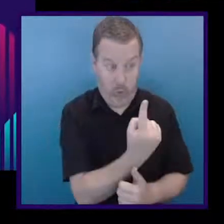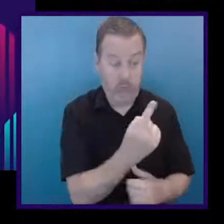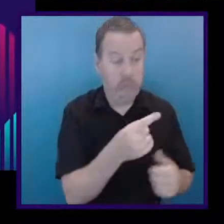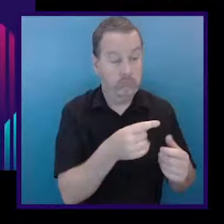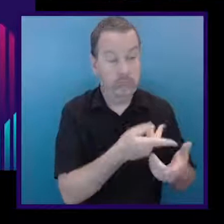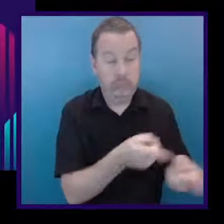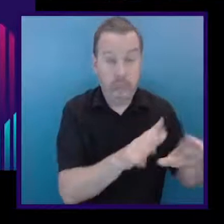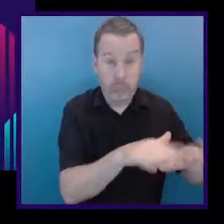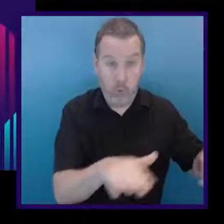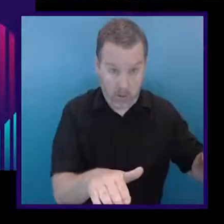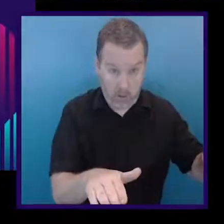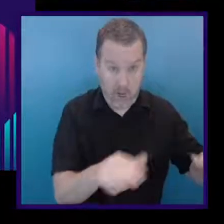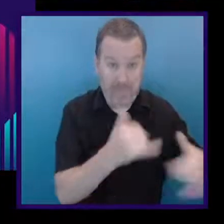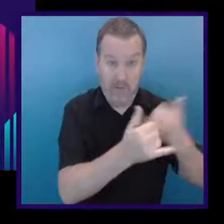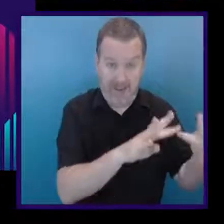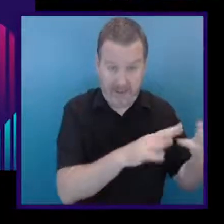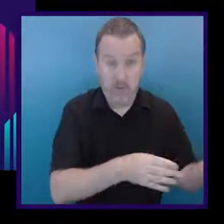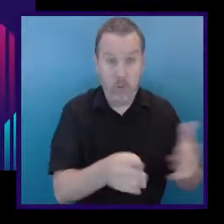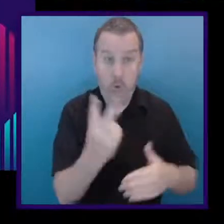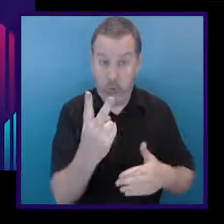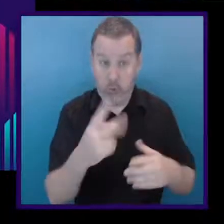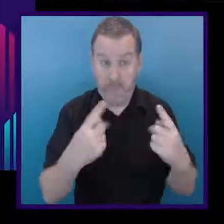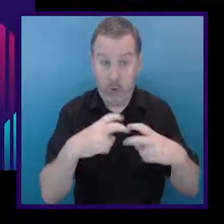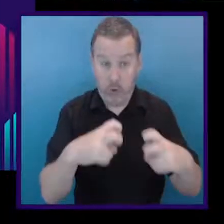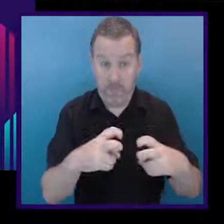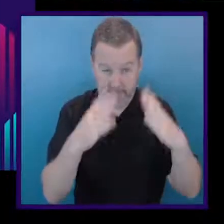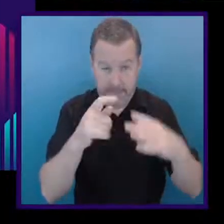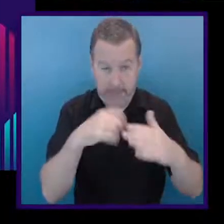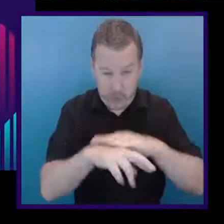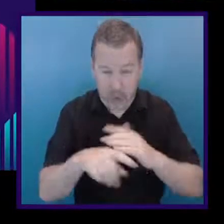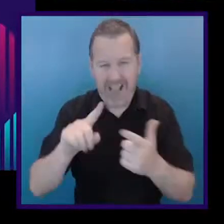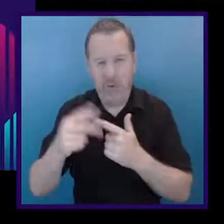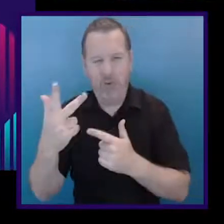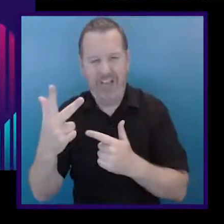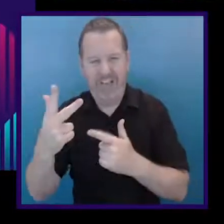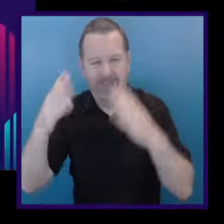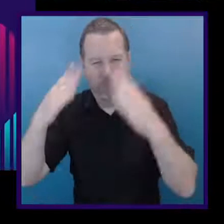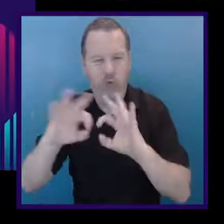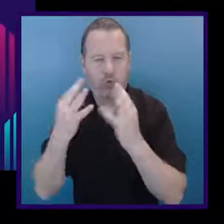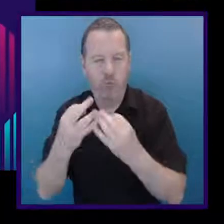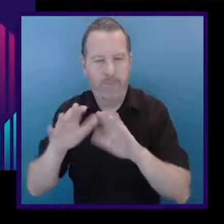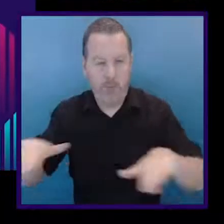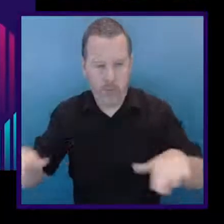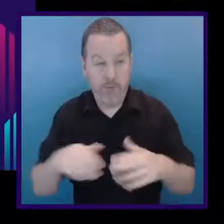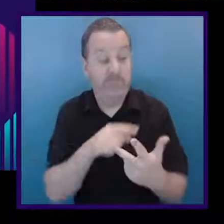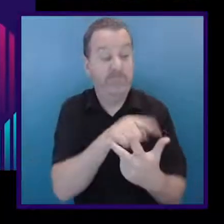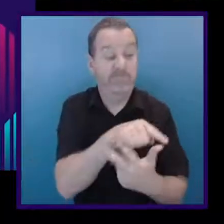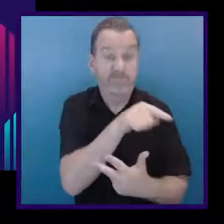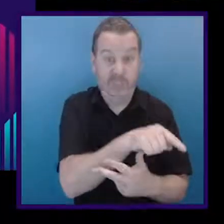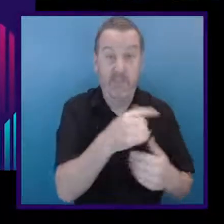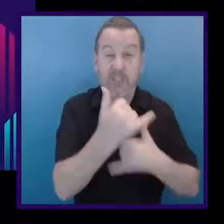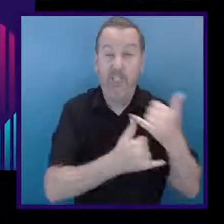three pupil focus groups within our year nine pupils survey, we had over 1500 responses